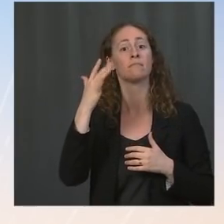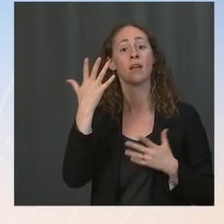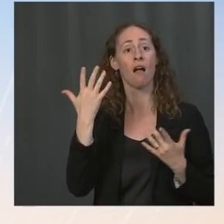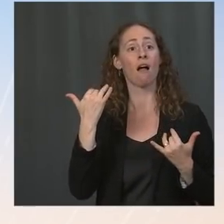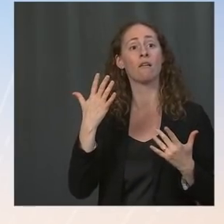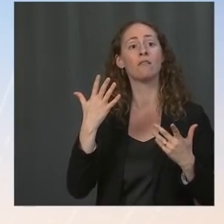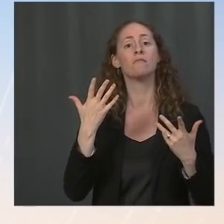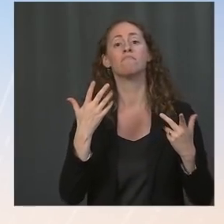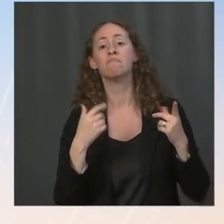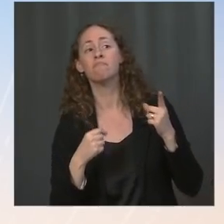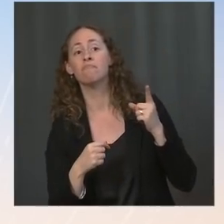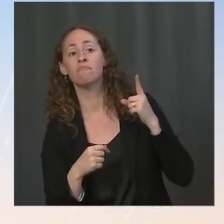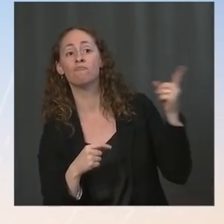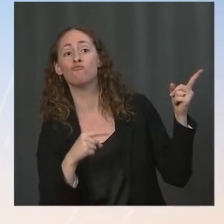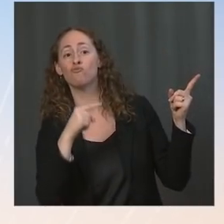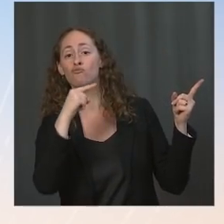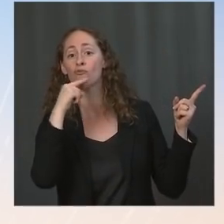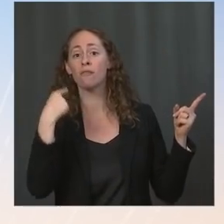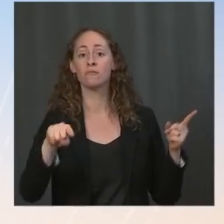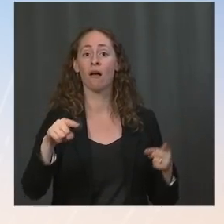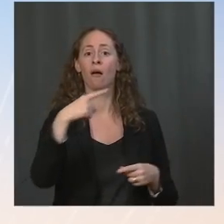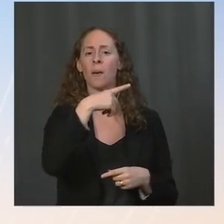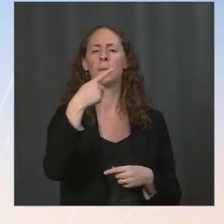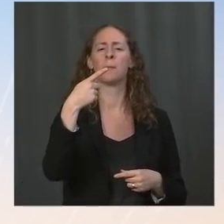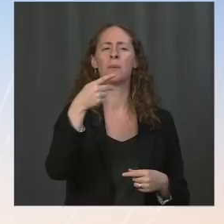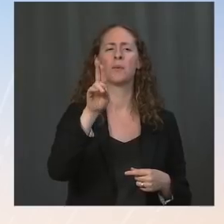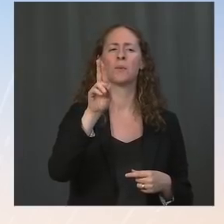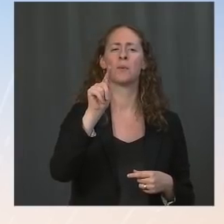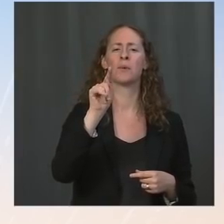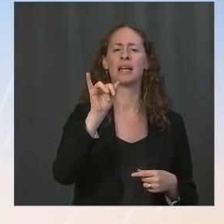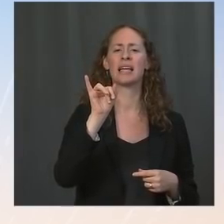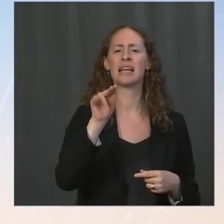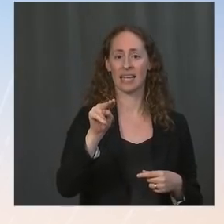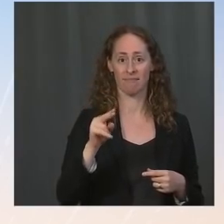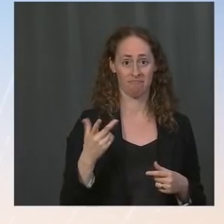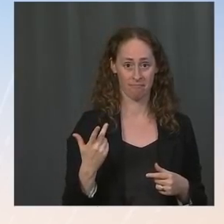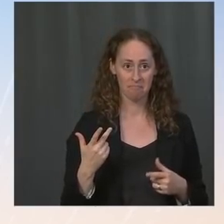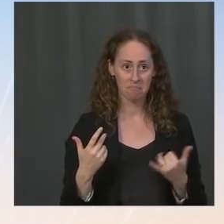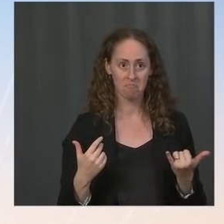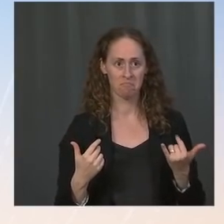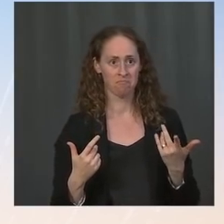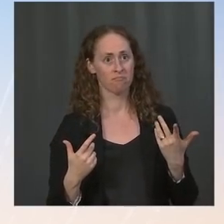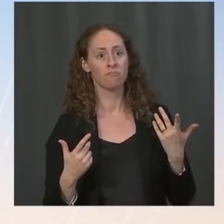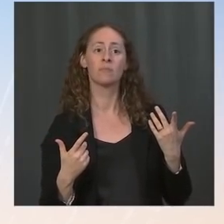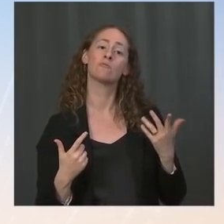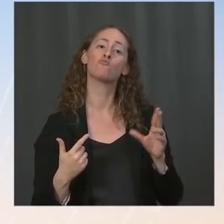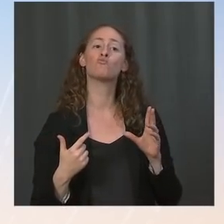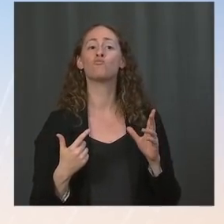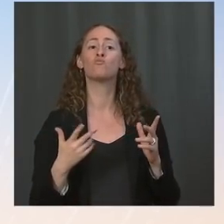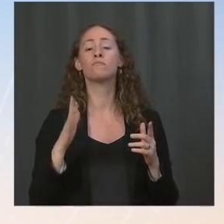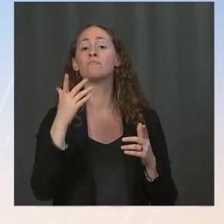to put counterterrorism forces or bases for drones in Central Asian countries bordering?